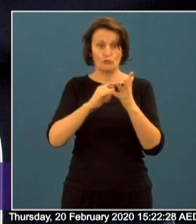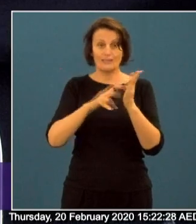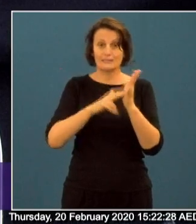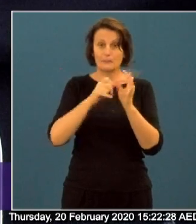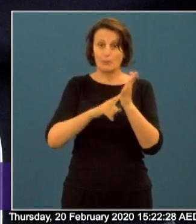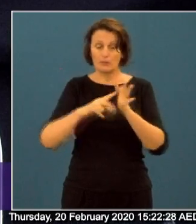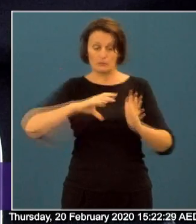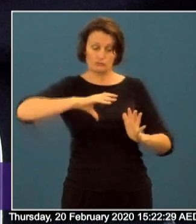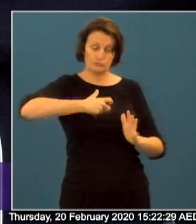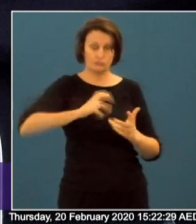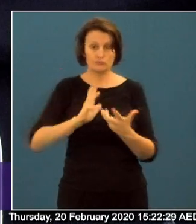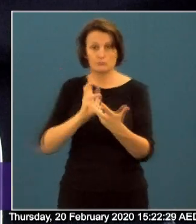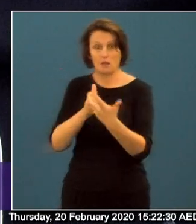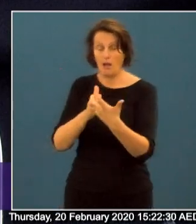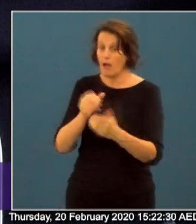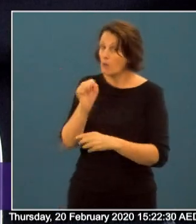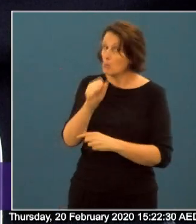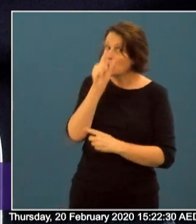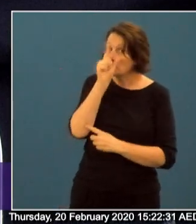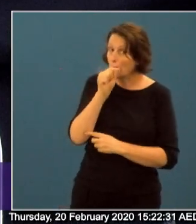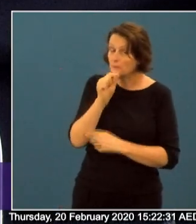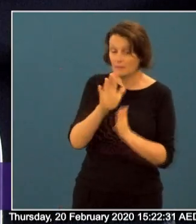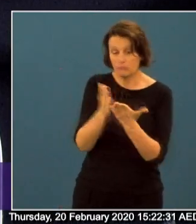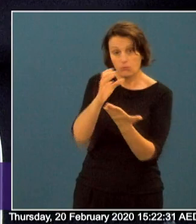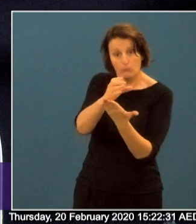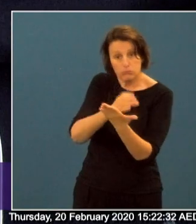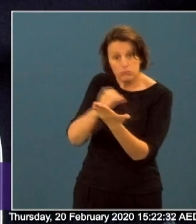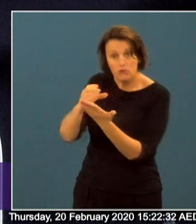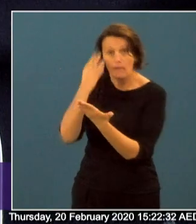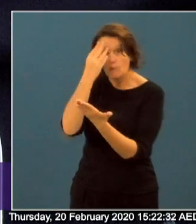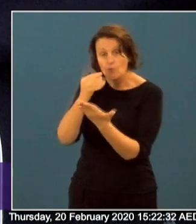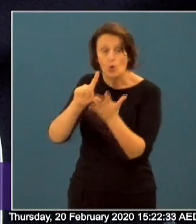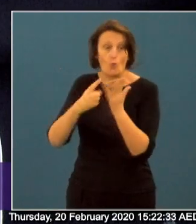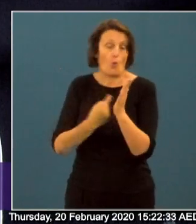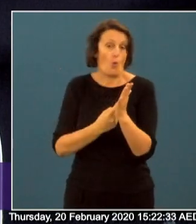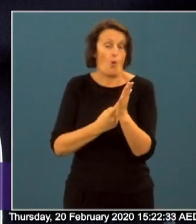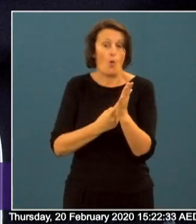but might include other strategies, such as longer — longer — longer appointment times,